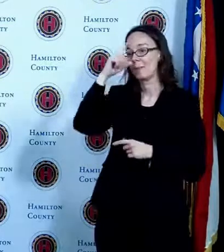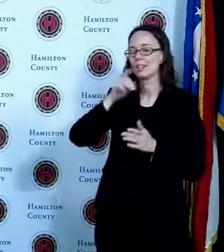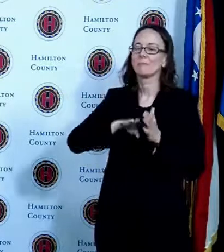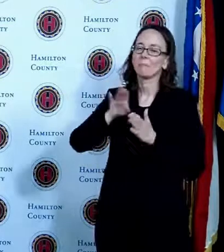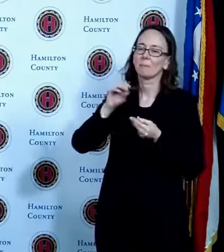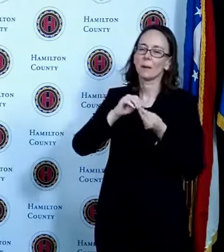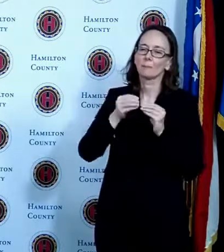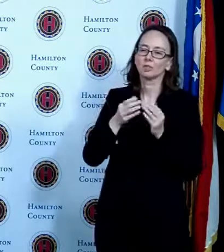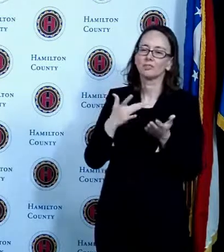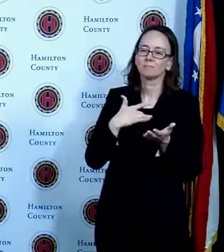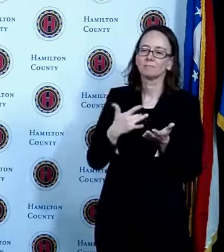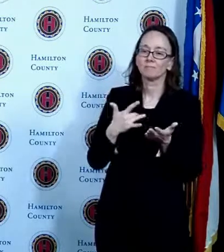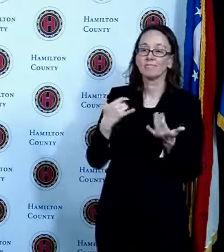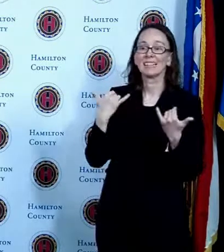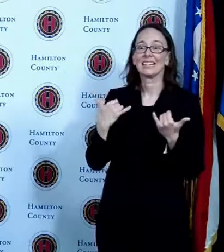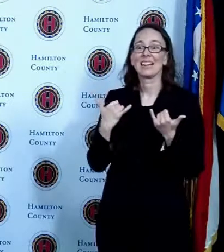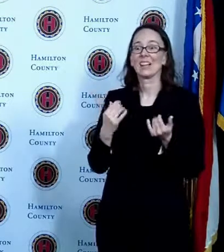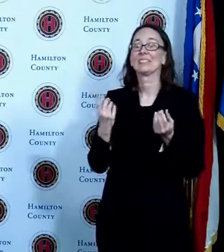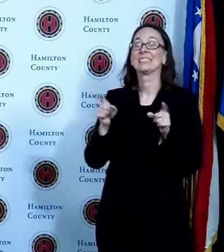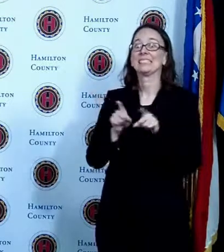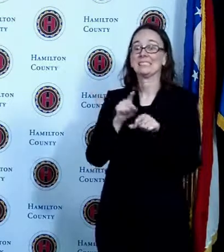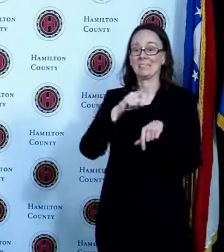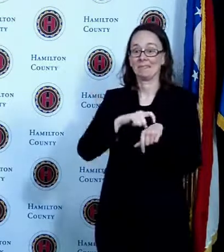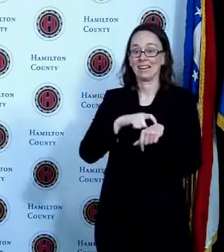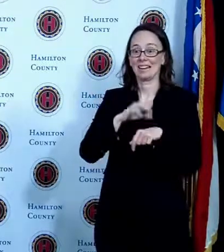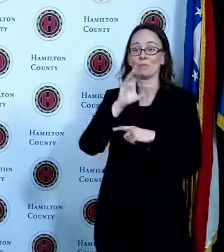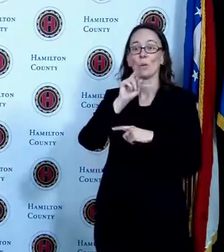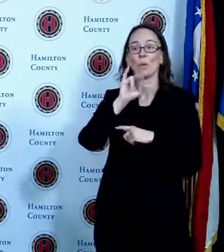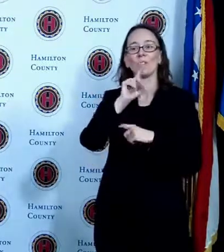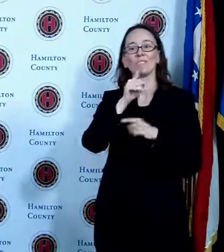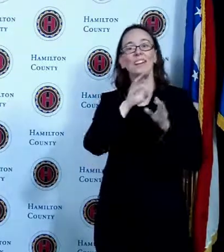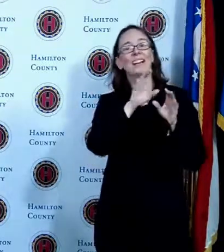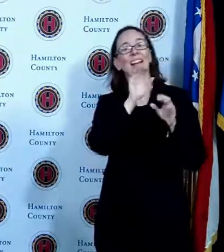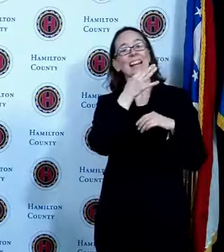Covid-19 and now you're having the fentanyl supply get back up to where it